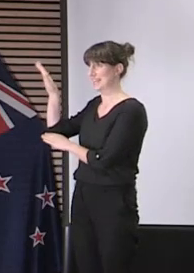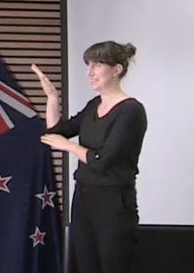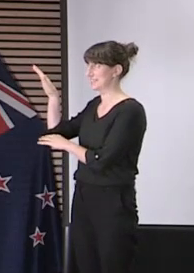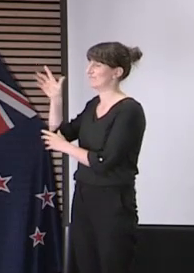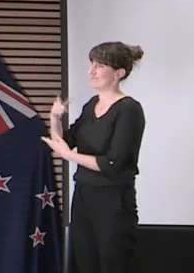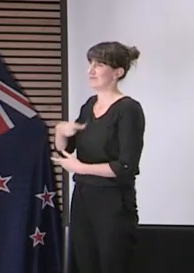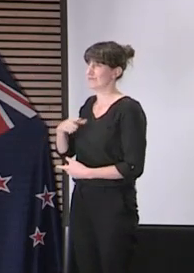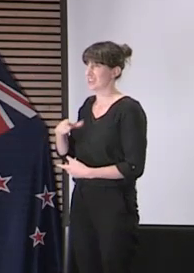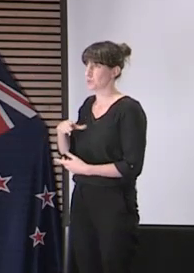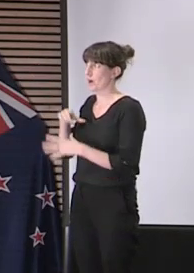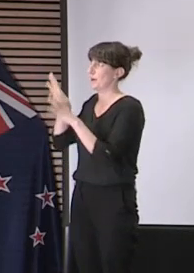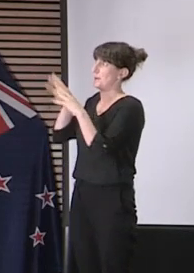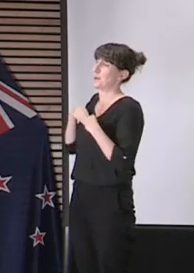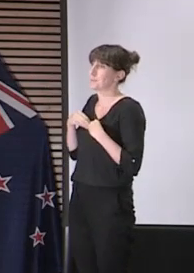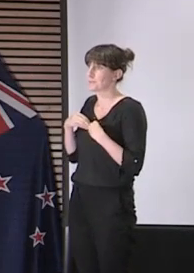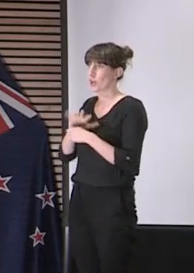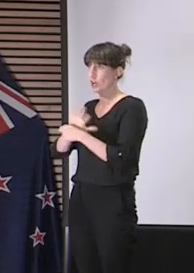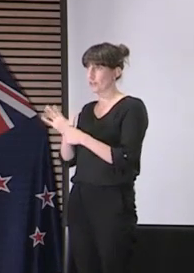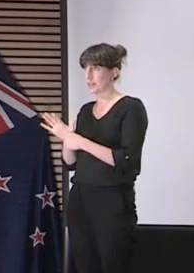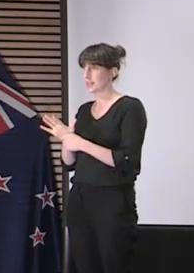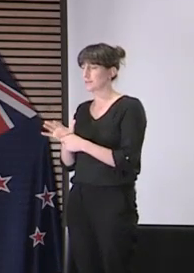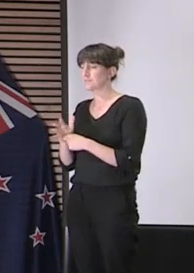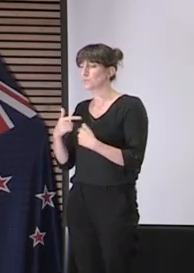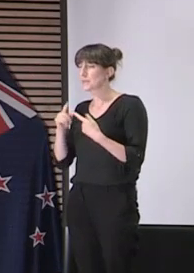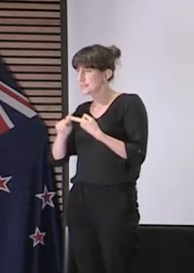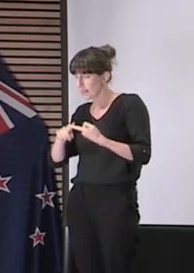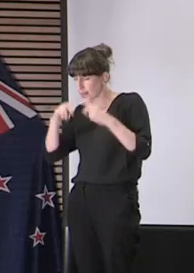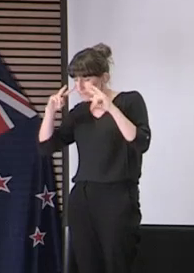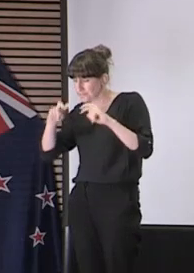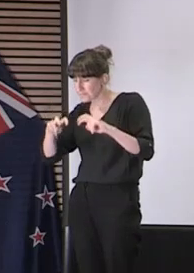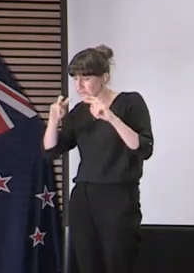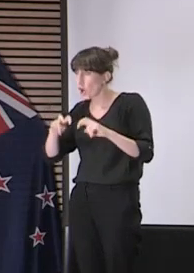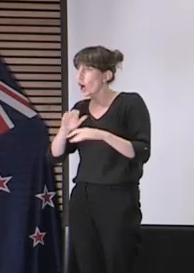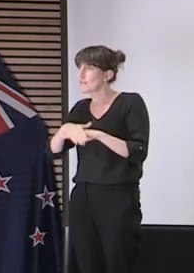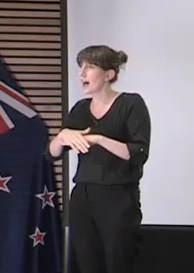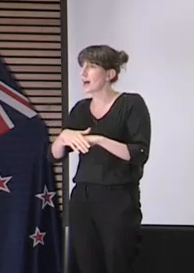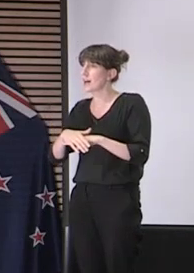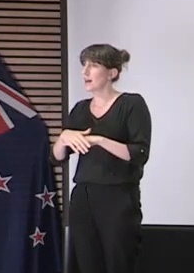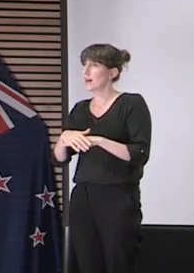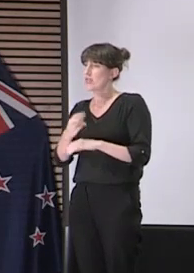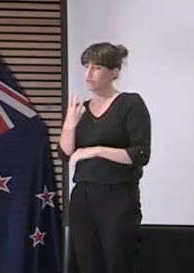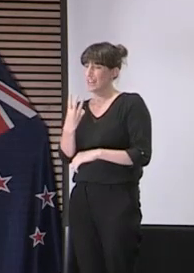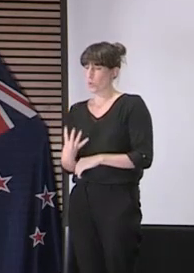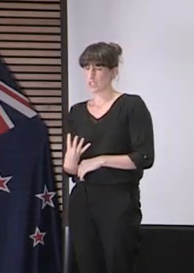so they have acquired their infection offshore and we are working on a break down to